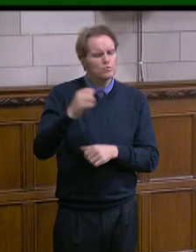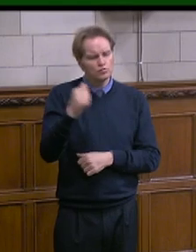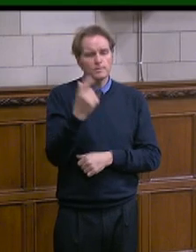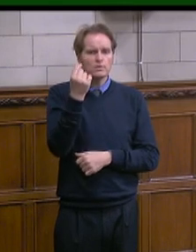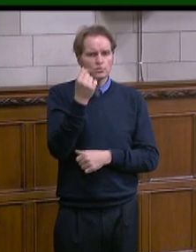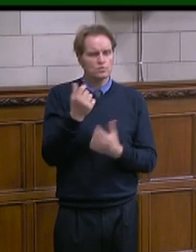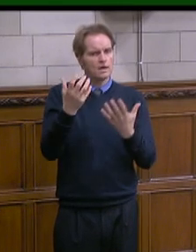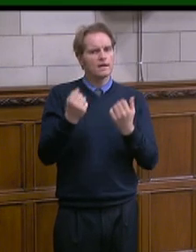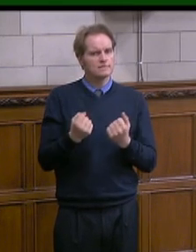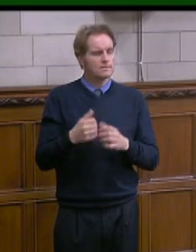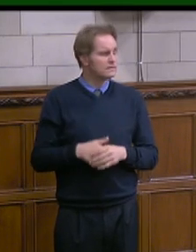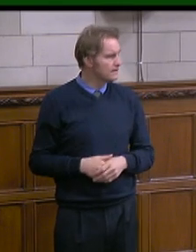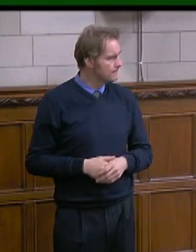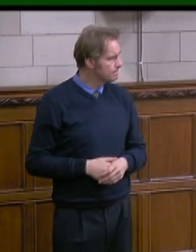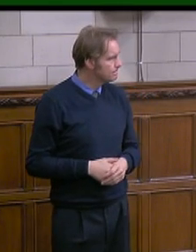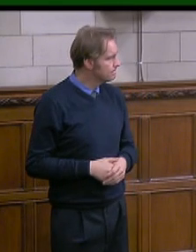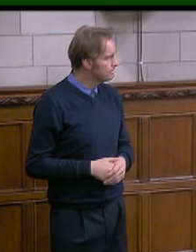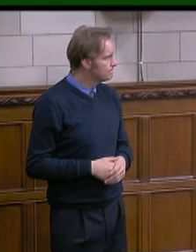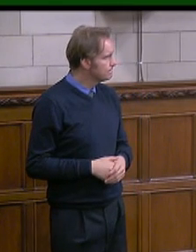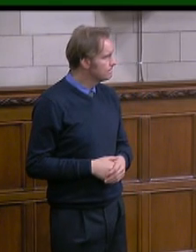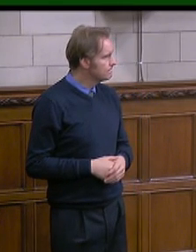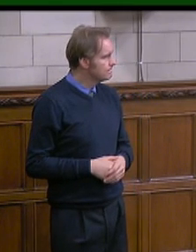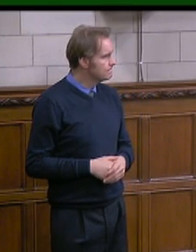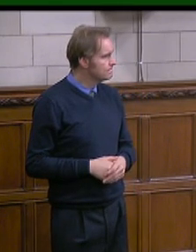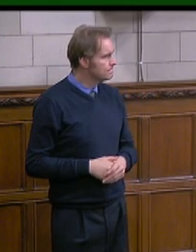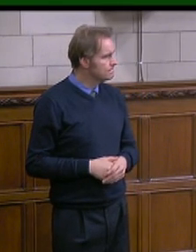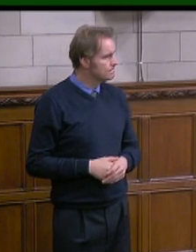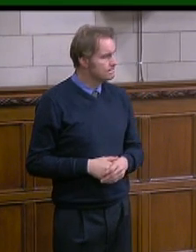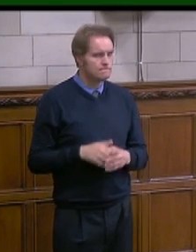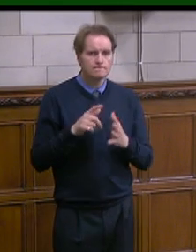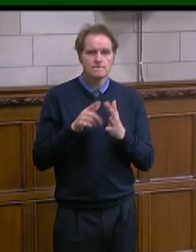Emma Hardy (Kingston upon Hull West and Hessle) (Lab):